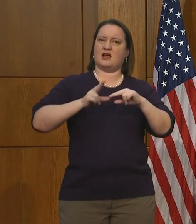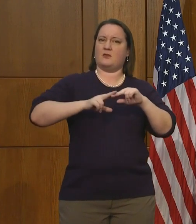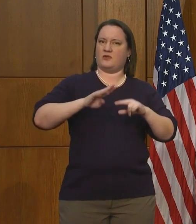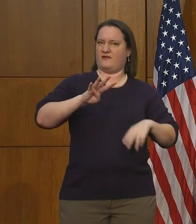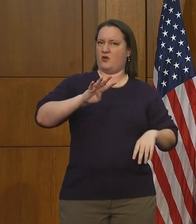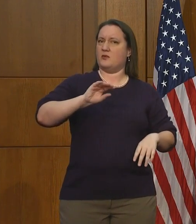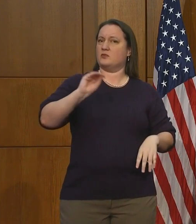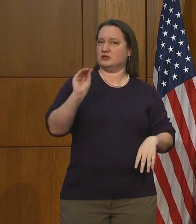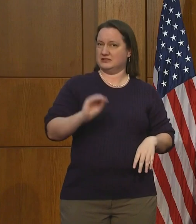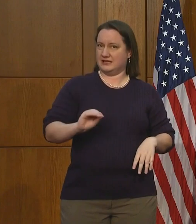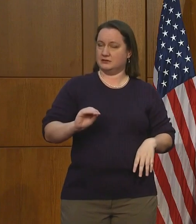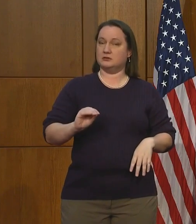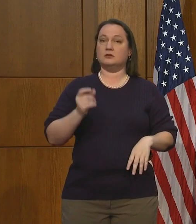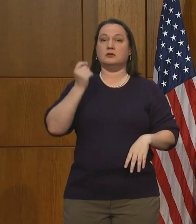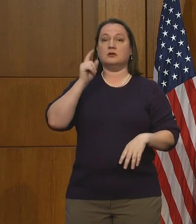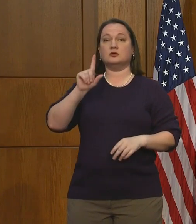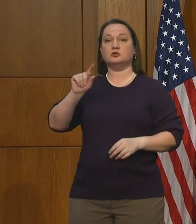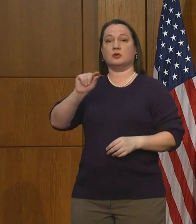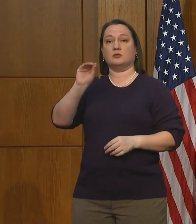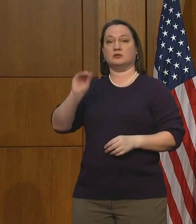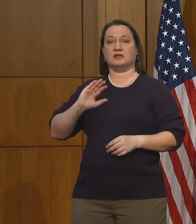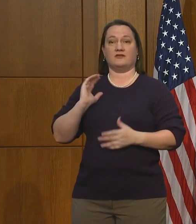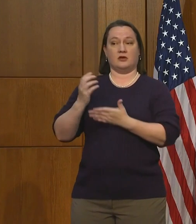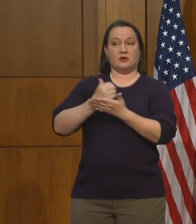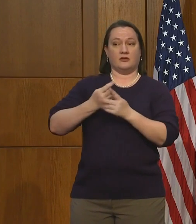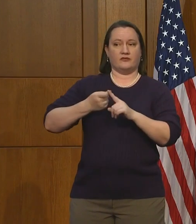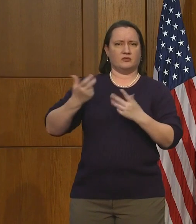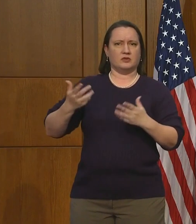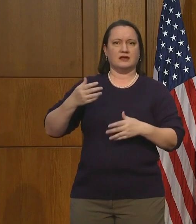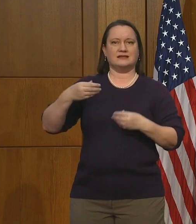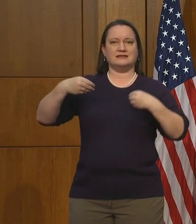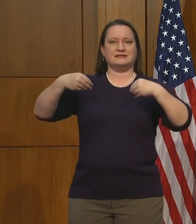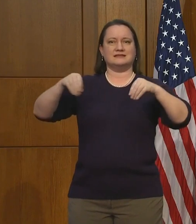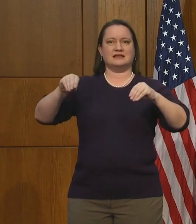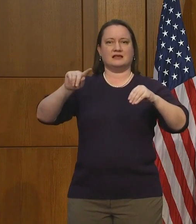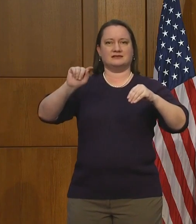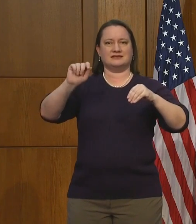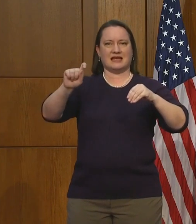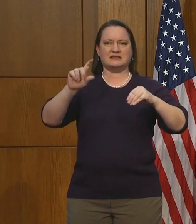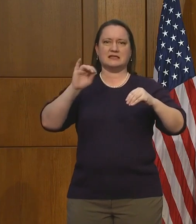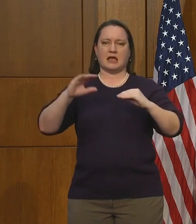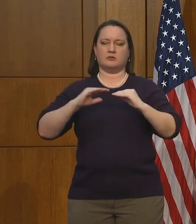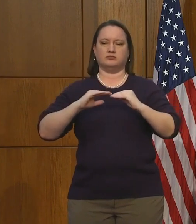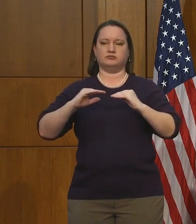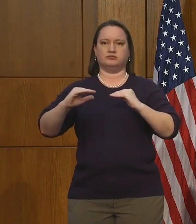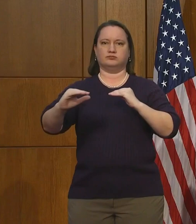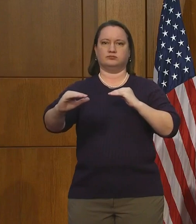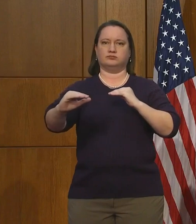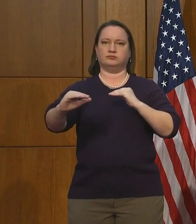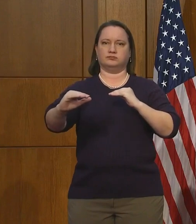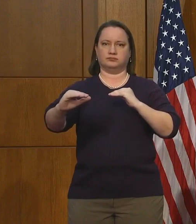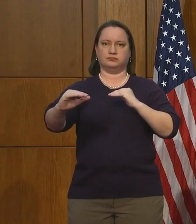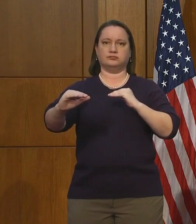REVENUES ON. REVENUES UP ABOUT FOUR PERCENT. ABOUT 20% OF OUR REVENUES COME FROM SALES TAXES